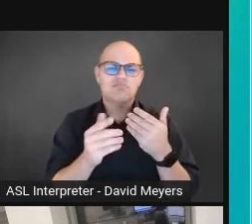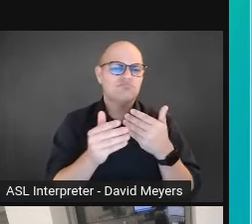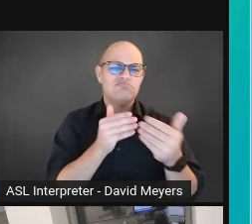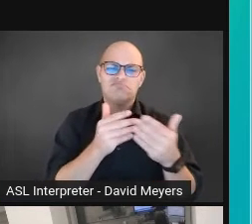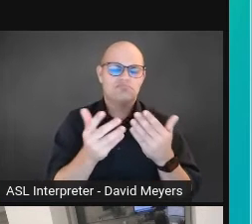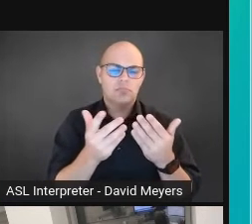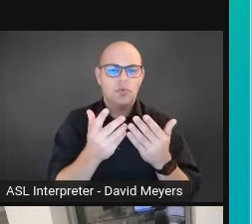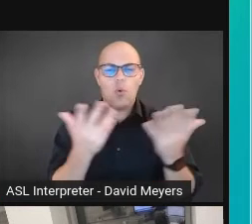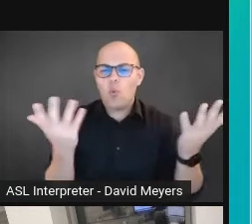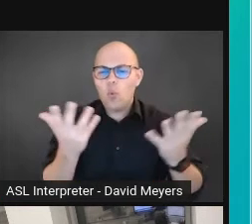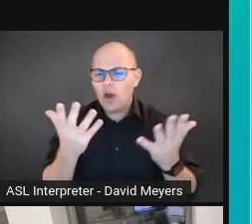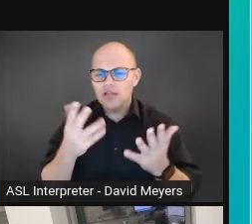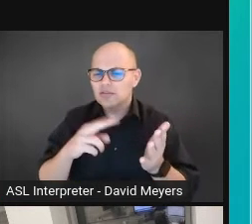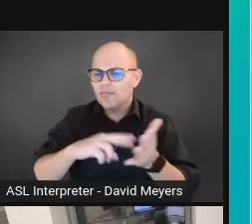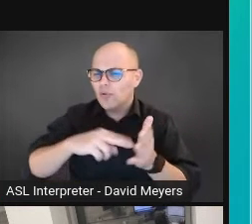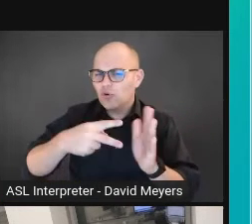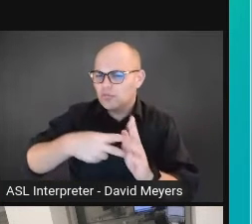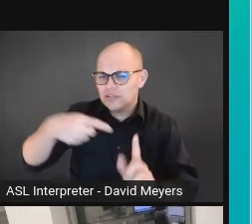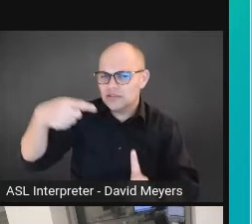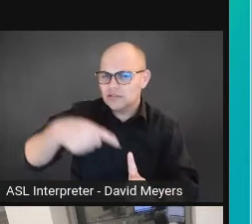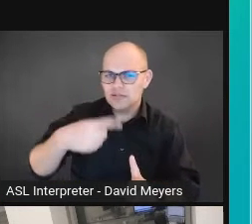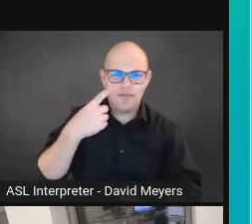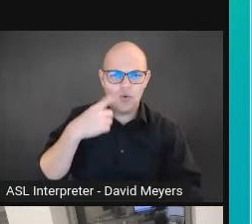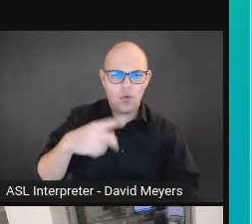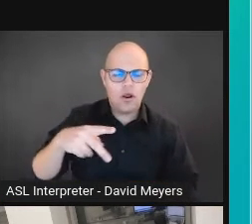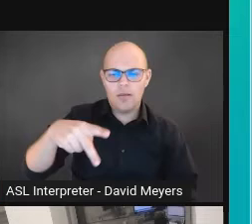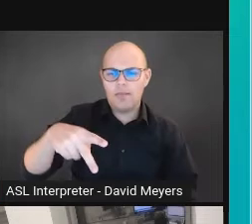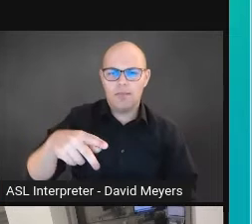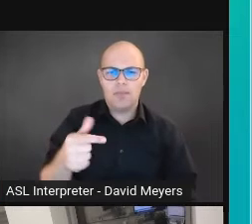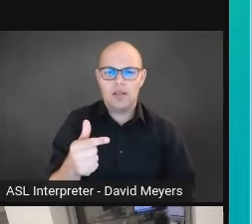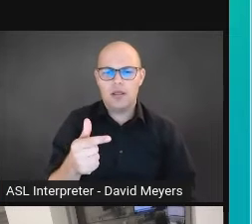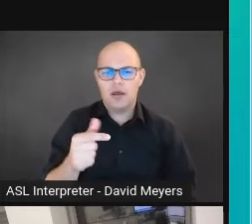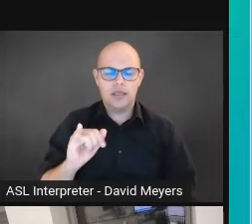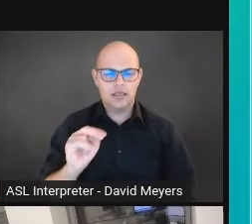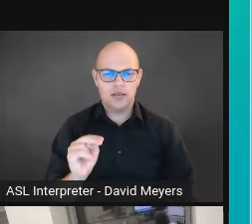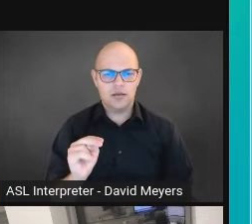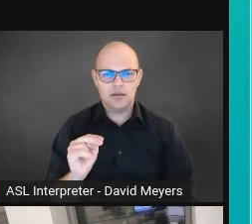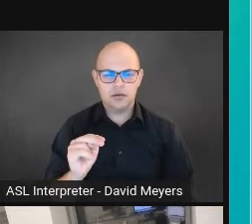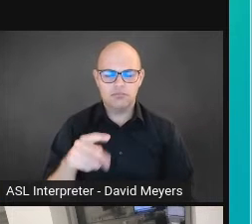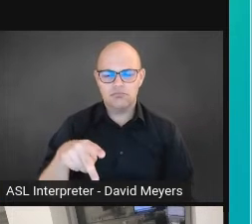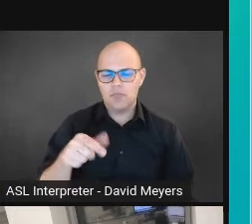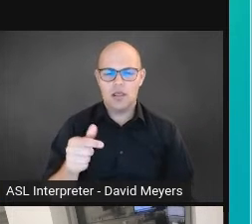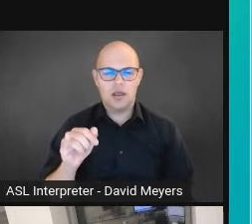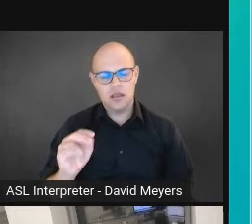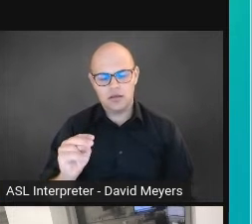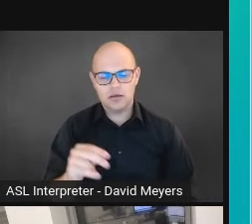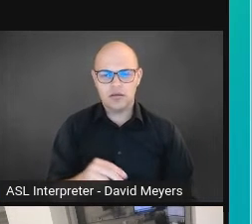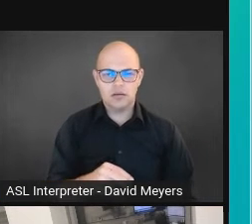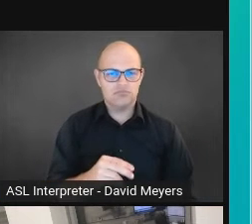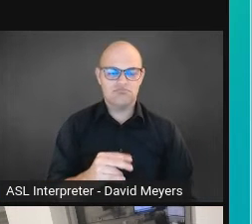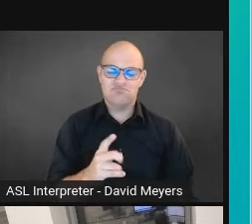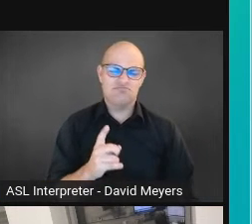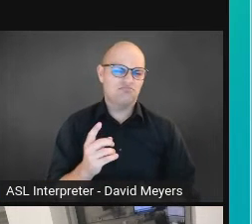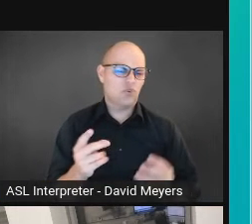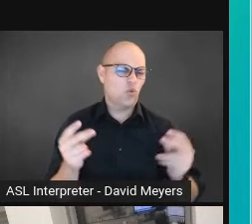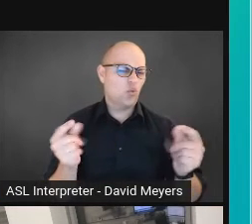The good thing about them is that they provide a quick and easy solution to one's problems, but unfortunately,